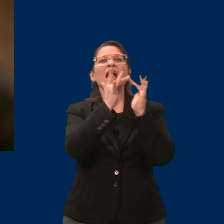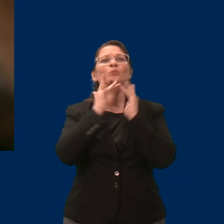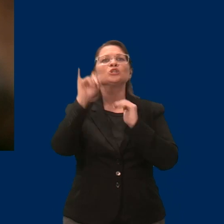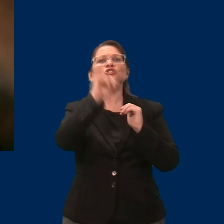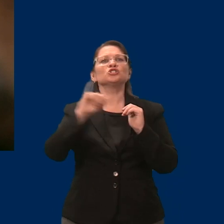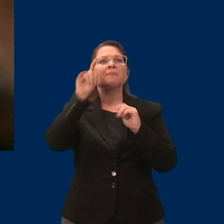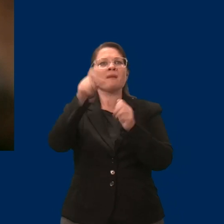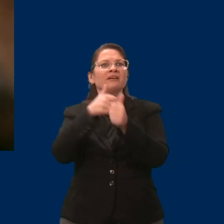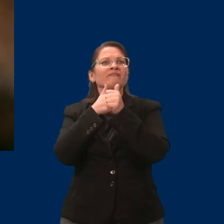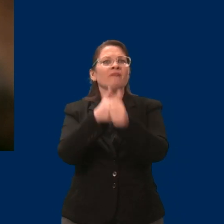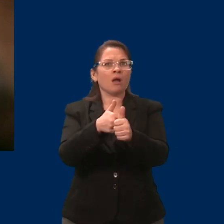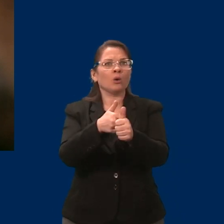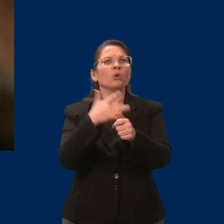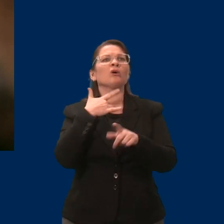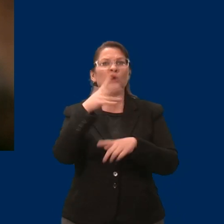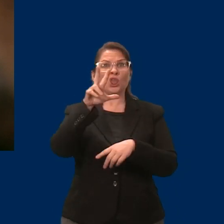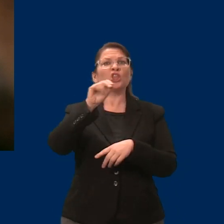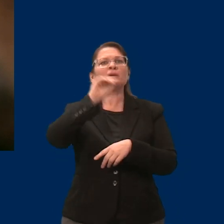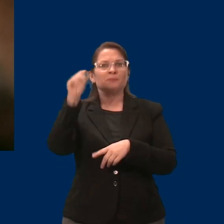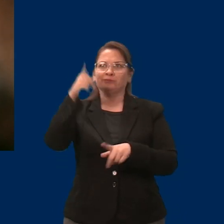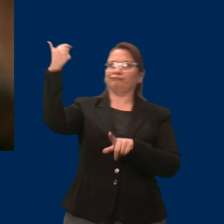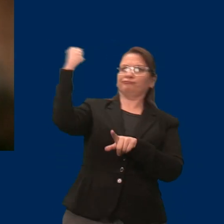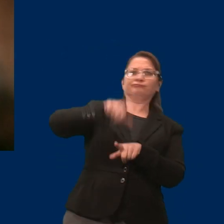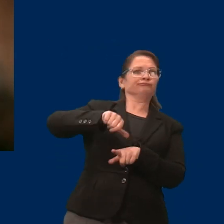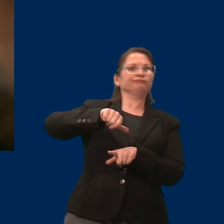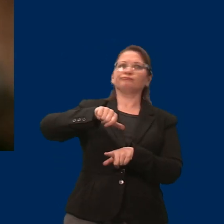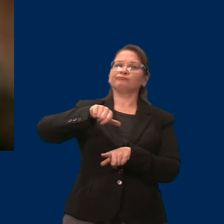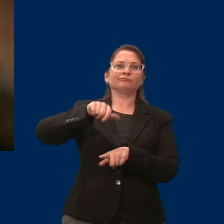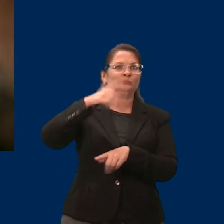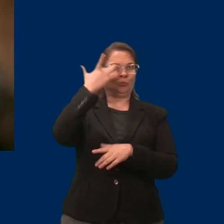is supporting the bill that Representative Reyer is going to tell us a little bit about,